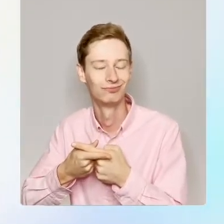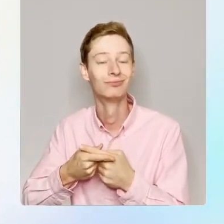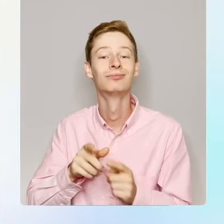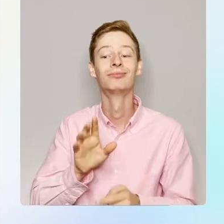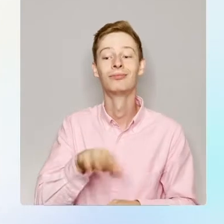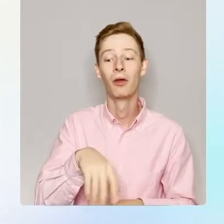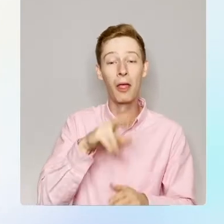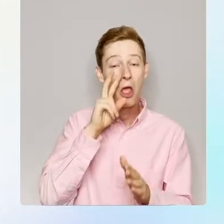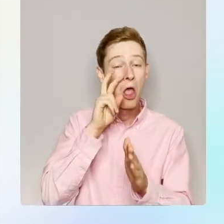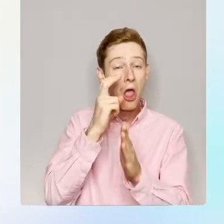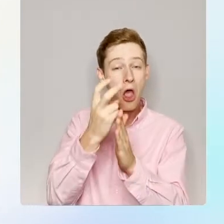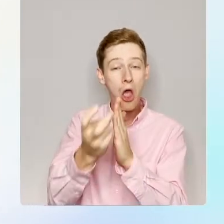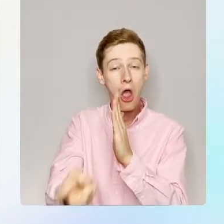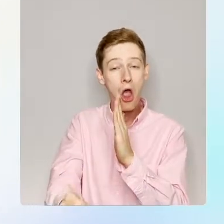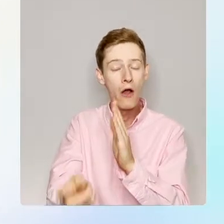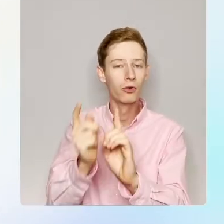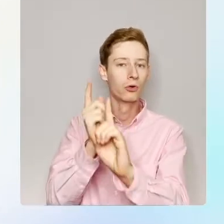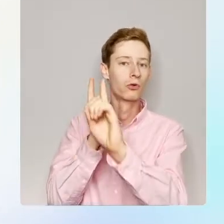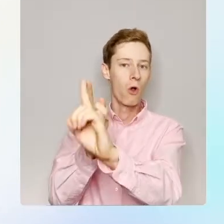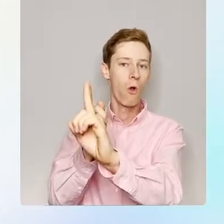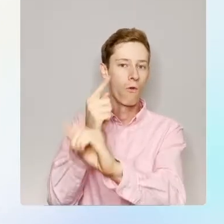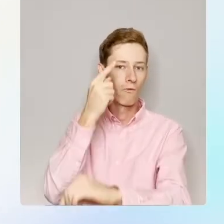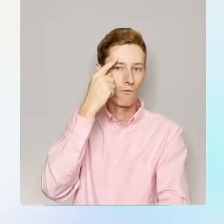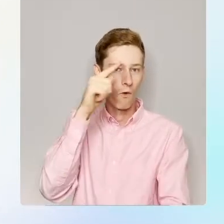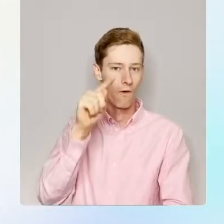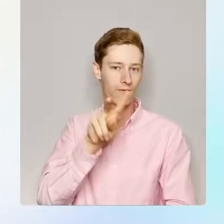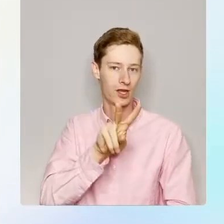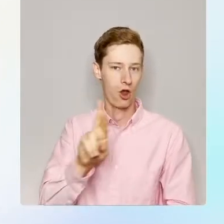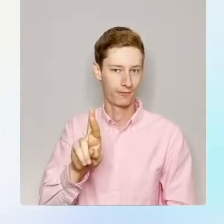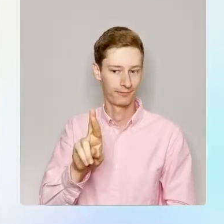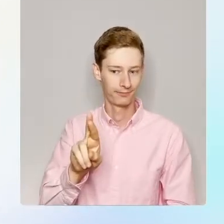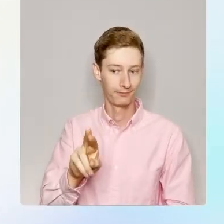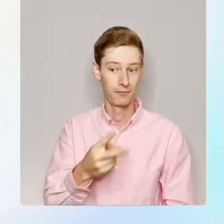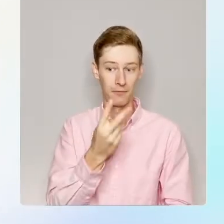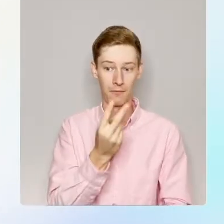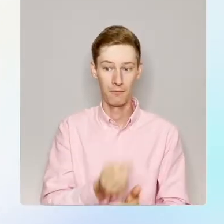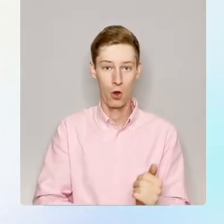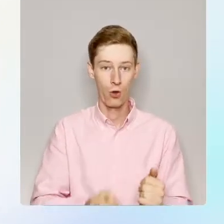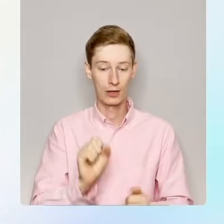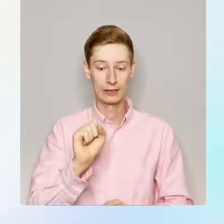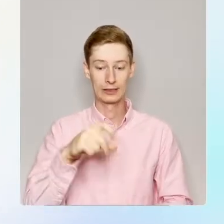Immersion is one of the goals of virtual reality, and the combination of Spatial Audio